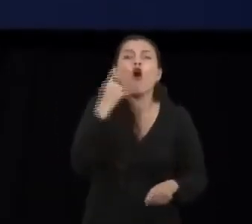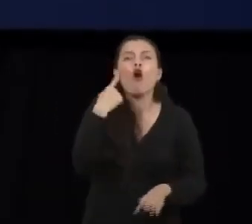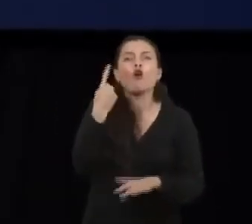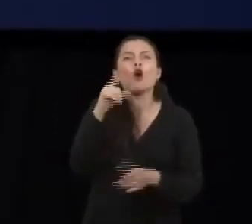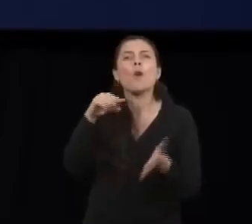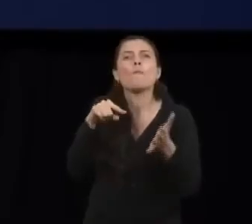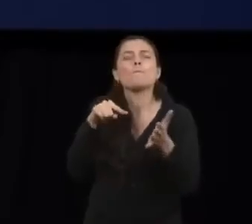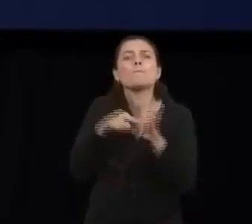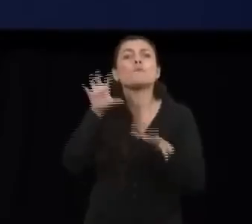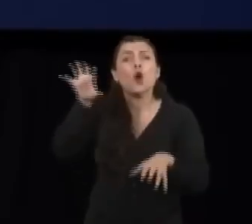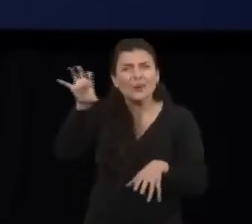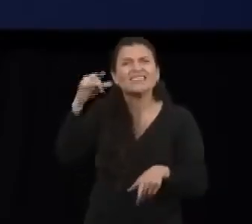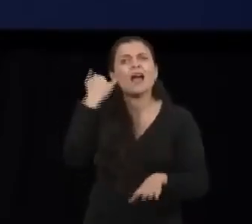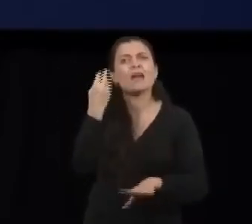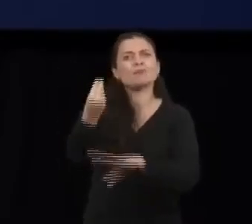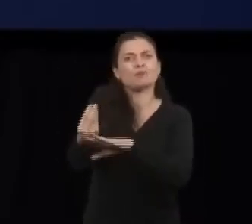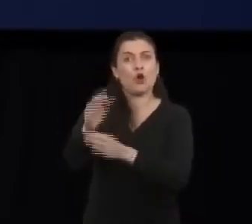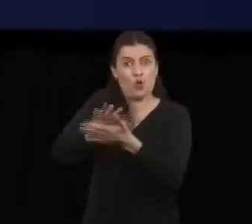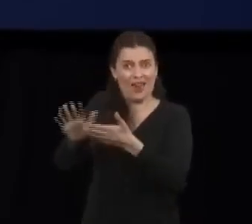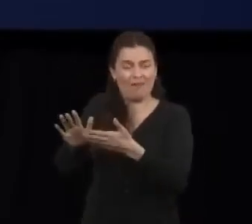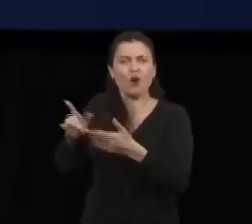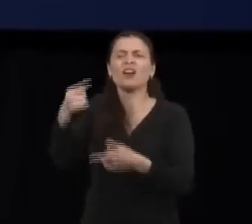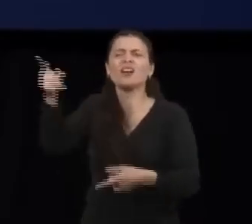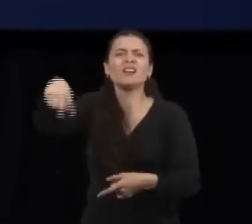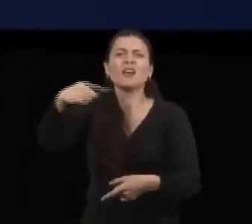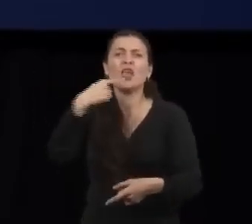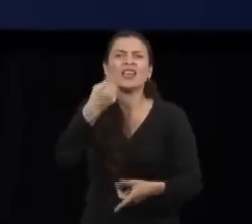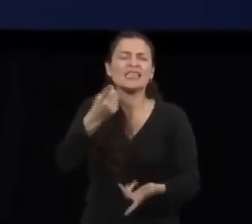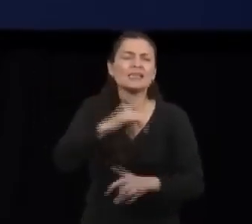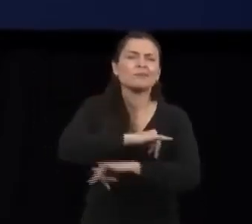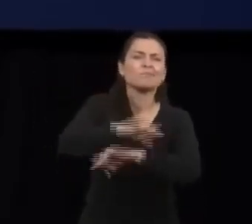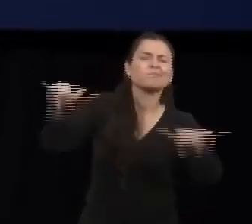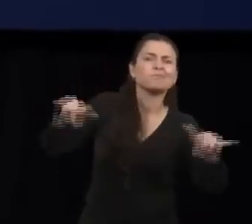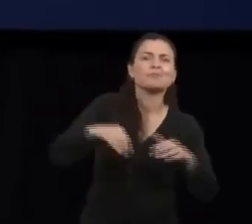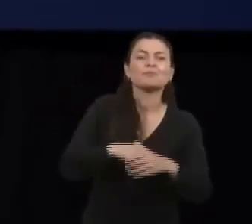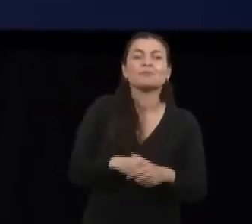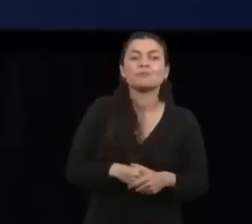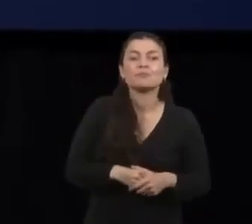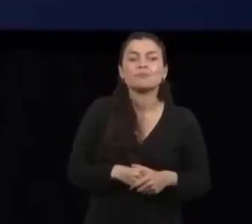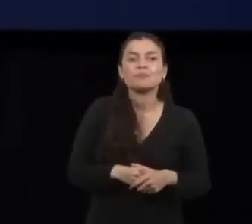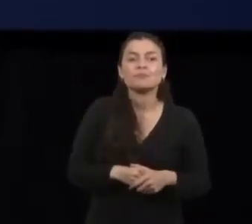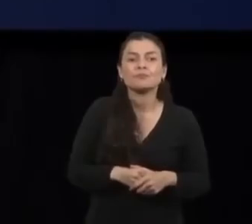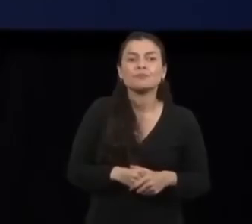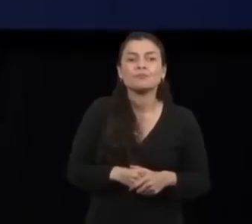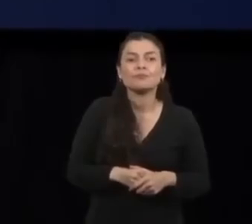of Buenos Aires who says that to each one,